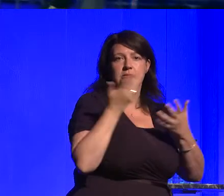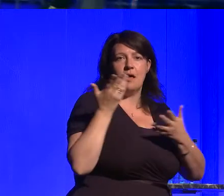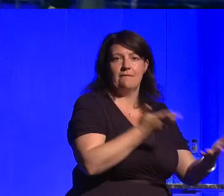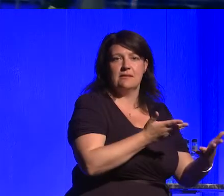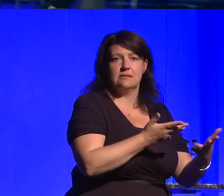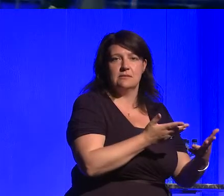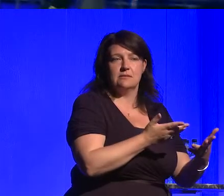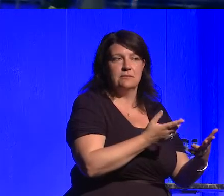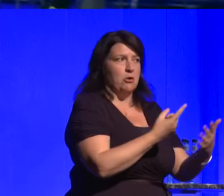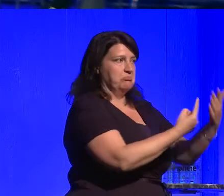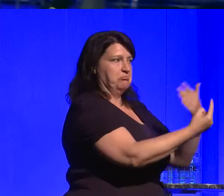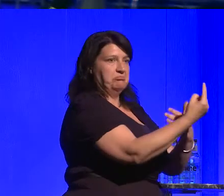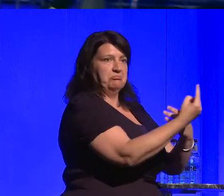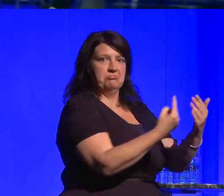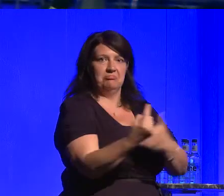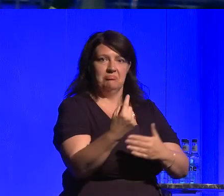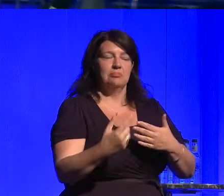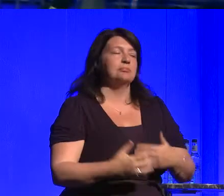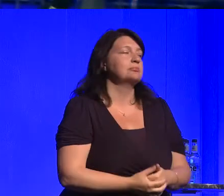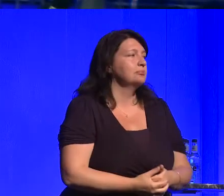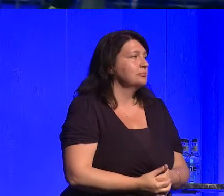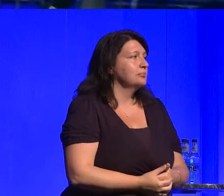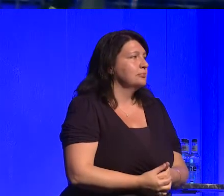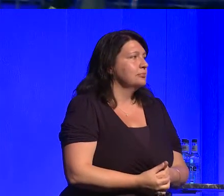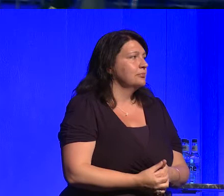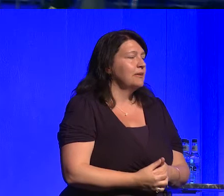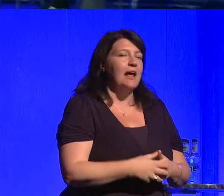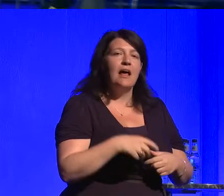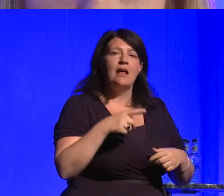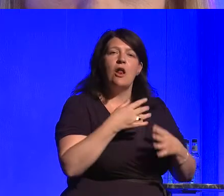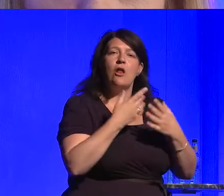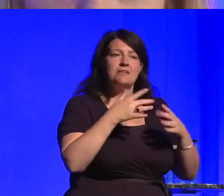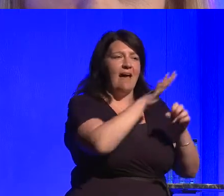A lot of you are aware that in a lot of areas now we have Health and Wellbeing boards.